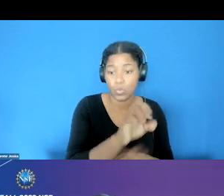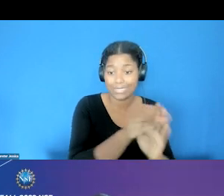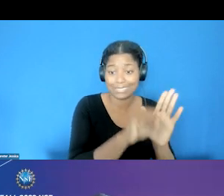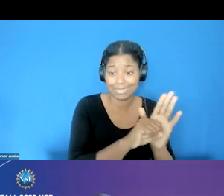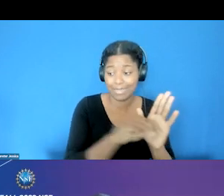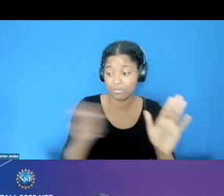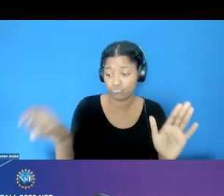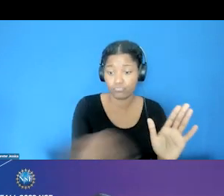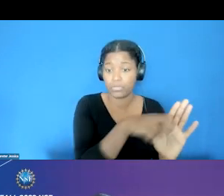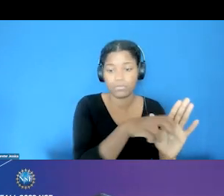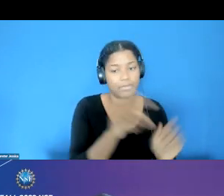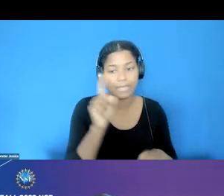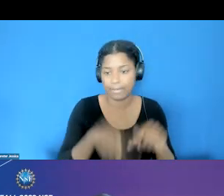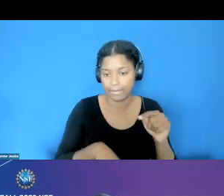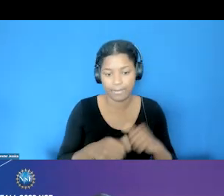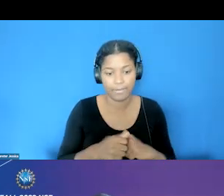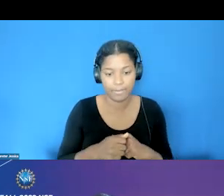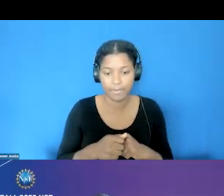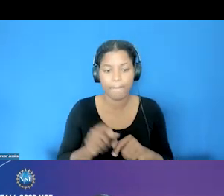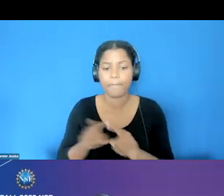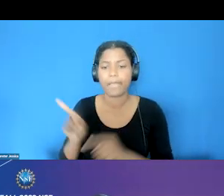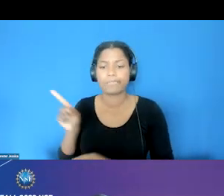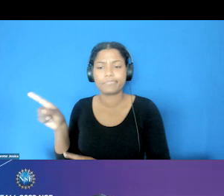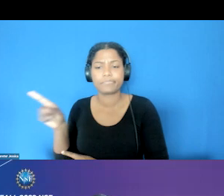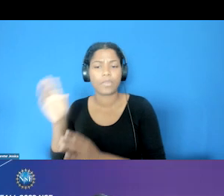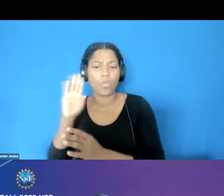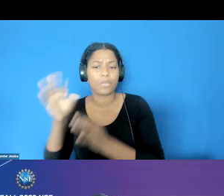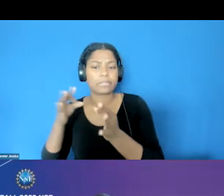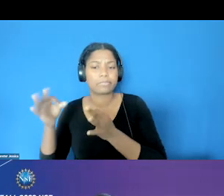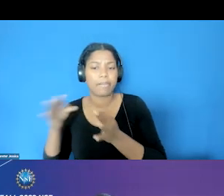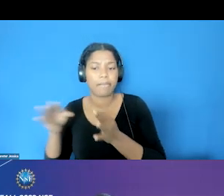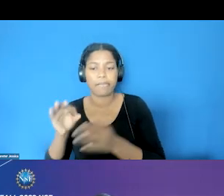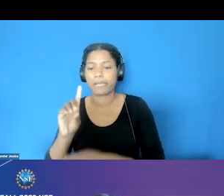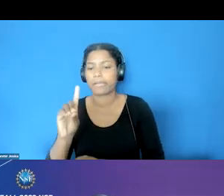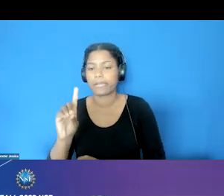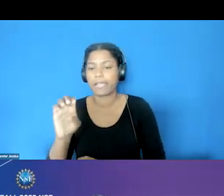And again, DGA can assist with this process in identifying what is EPSCoR or non-EPSCoR funds.